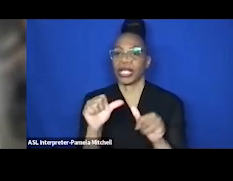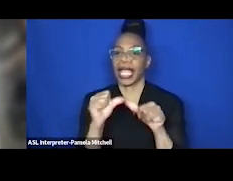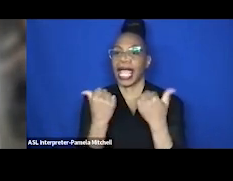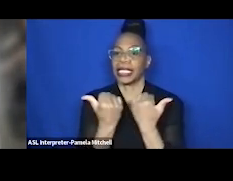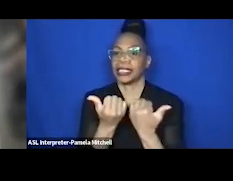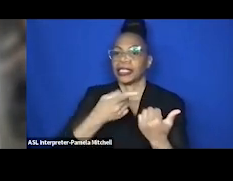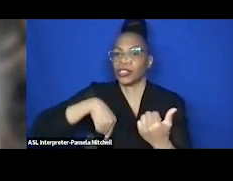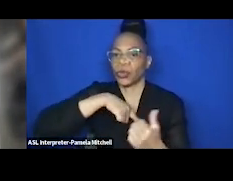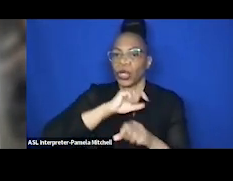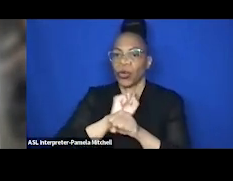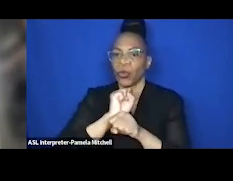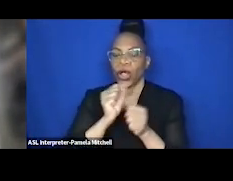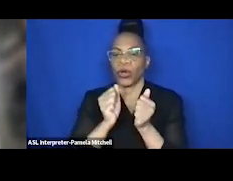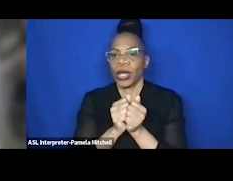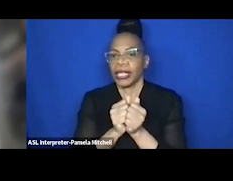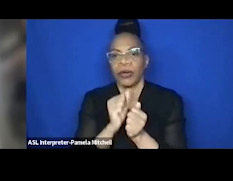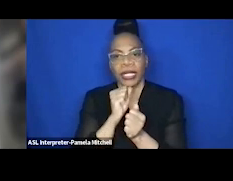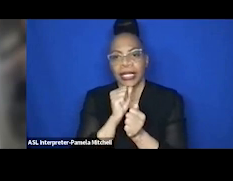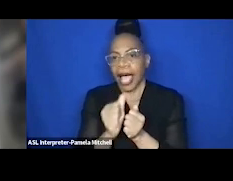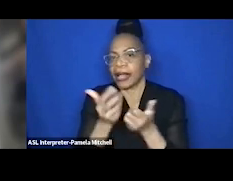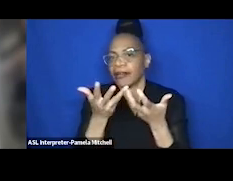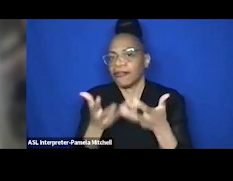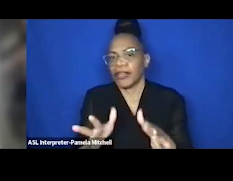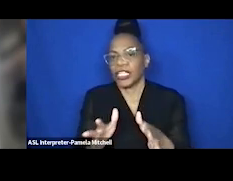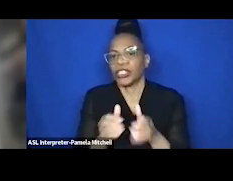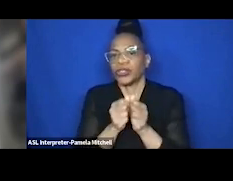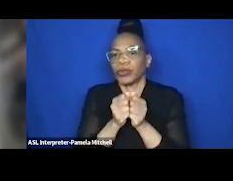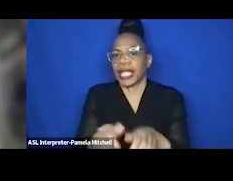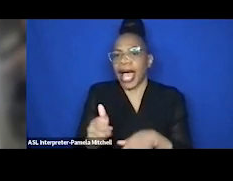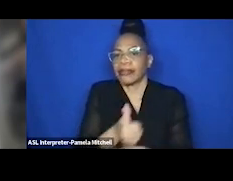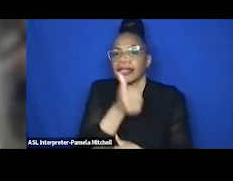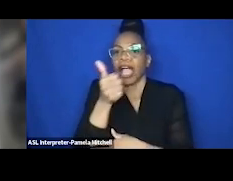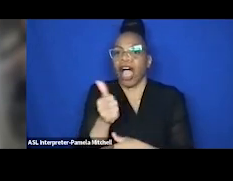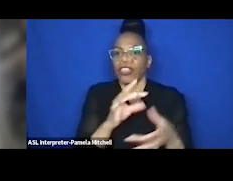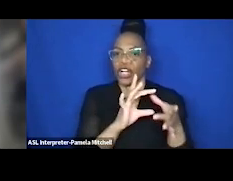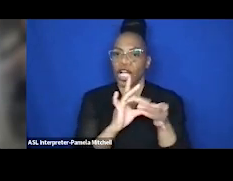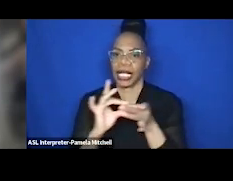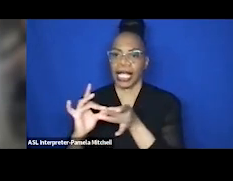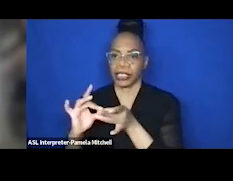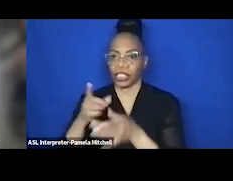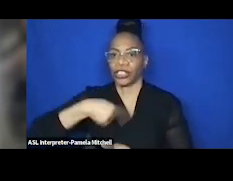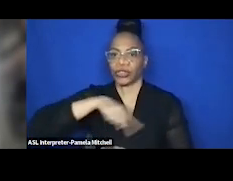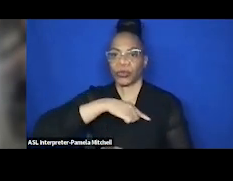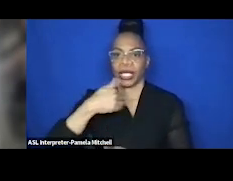it could not have been done without other connections. And, of course, SOAR TA